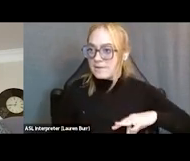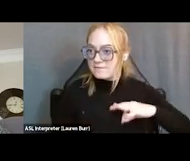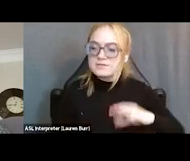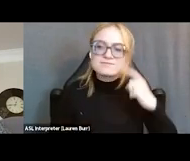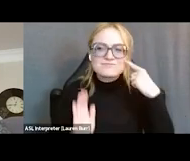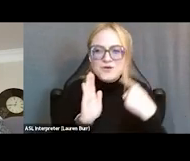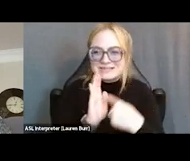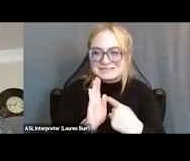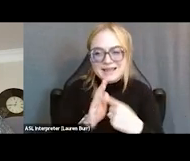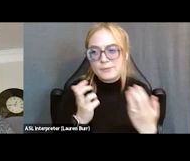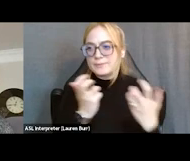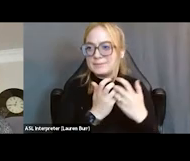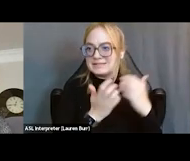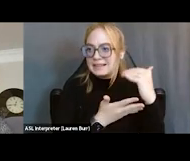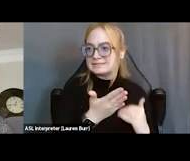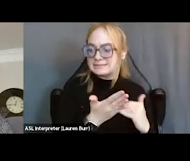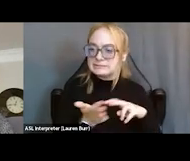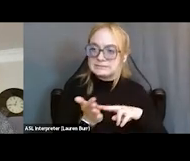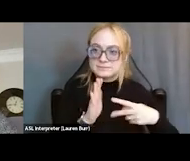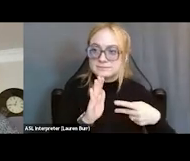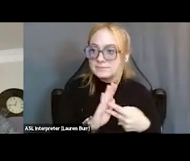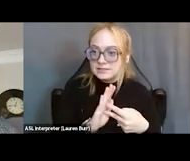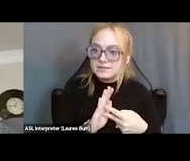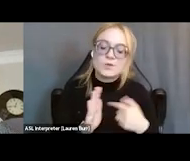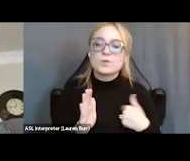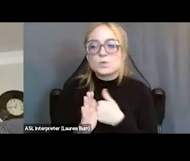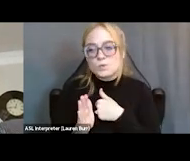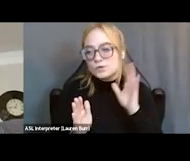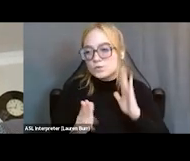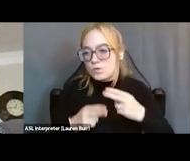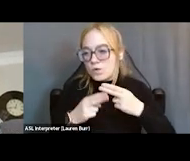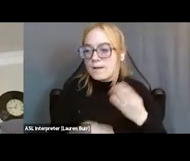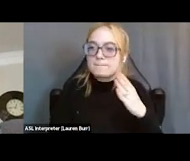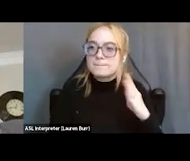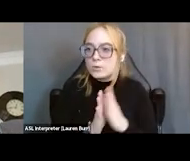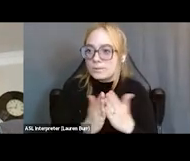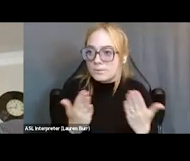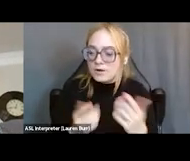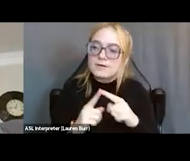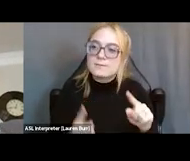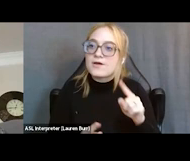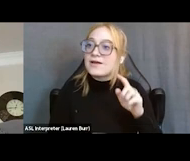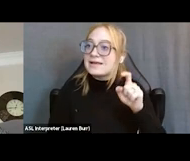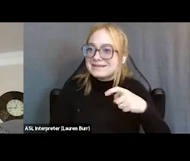a listing we used to call it the blue book, is someone who needs dialysis three days a week.